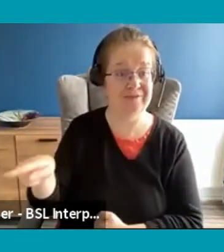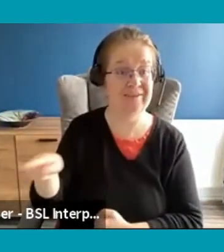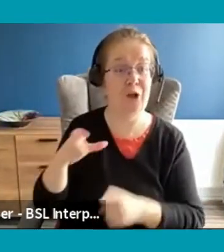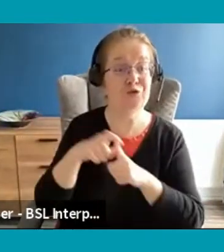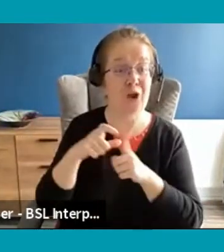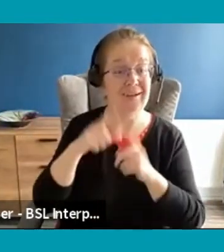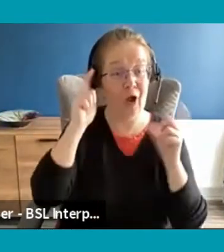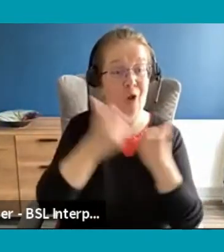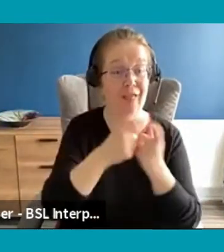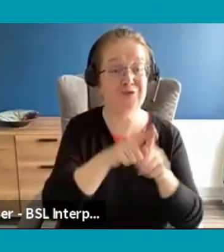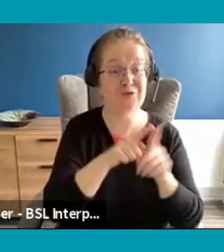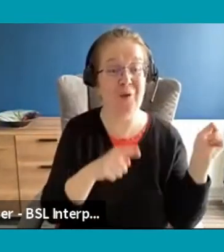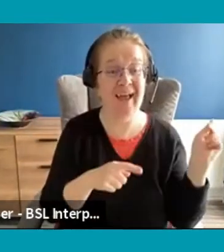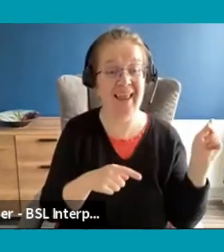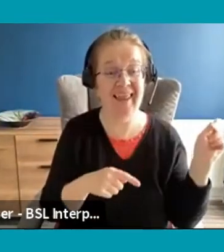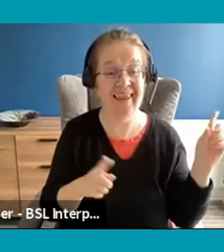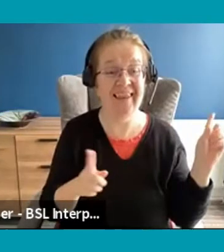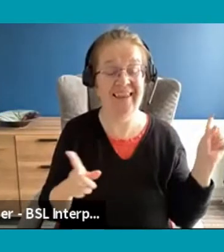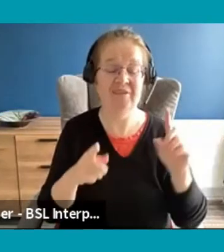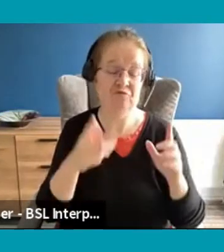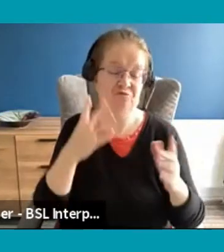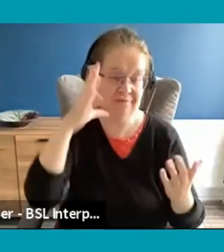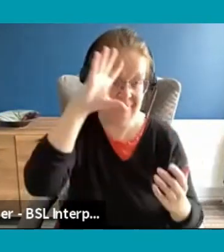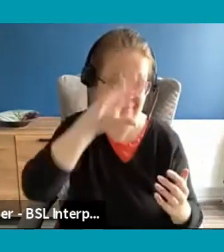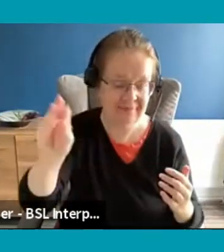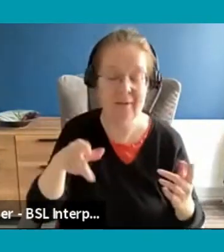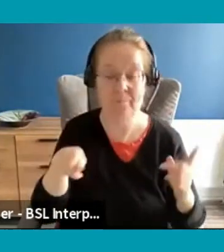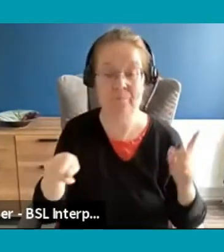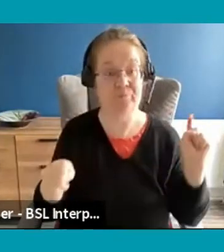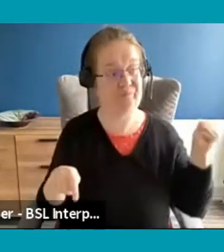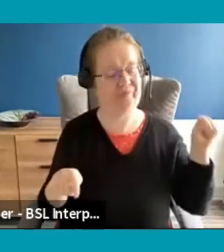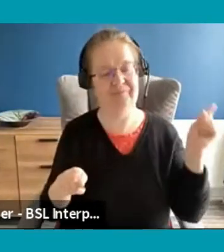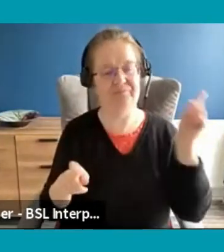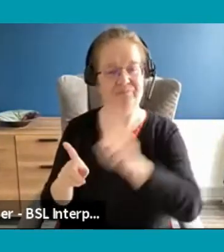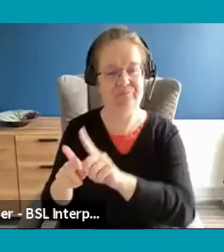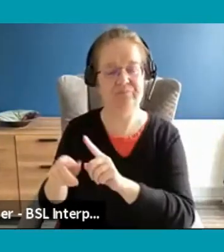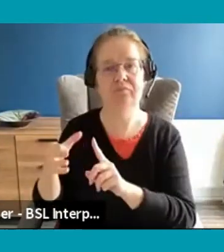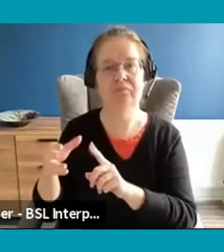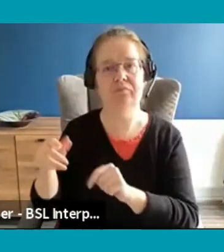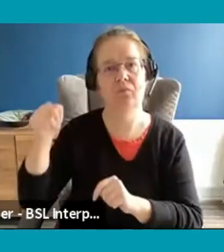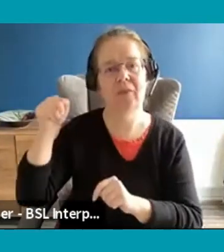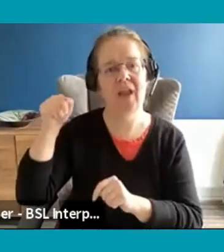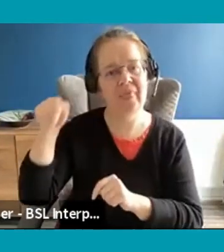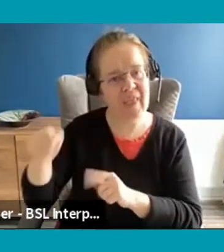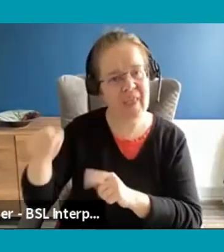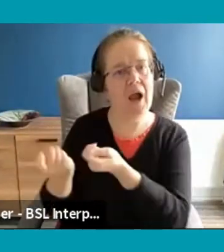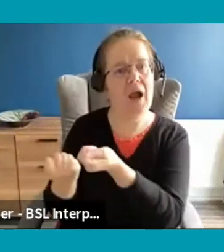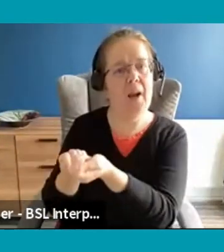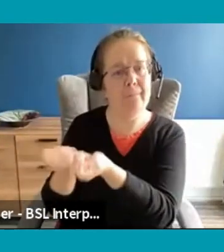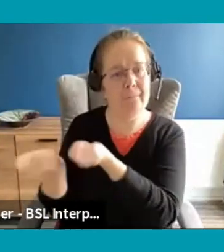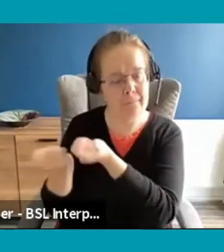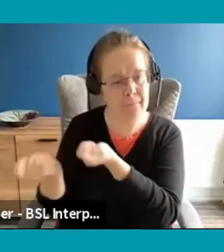And just as an FYI. But that they they they manage the travel,